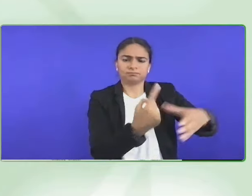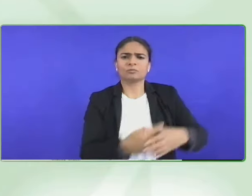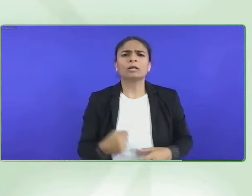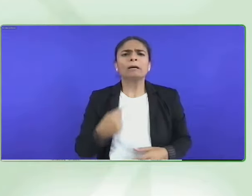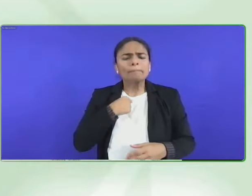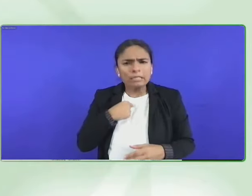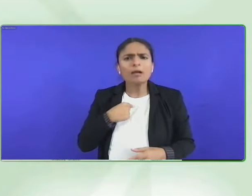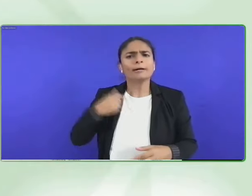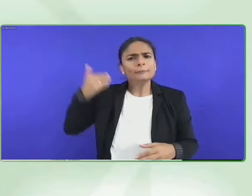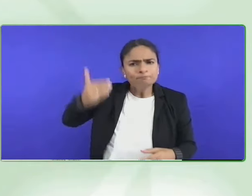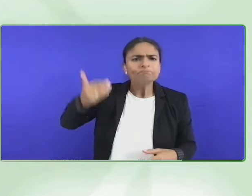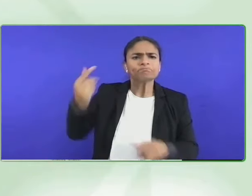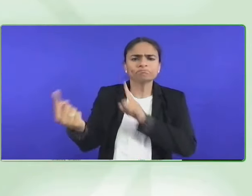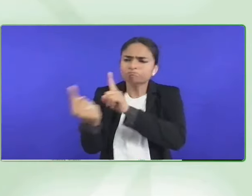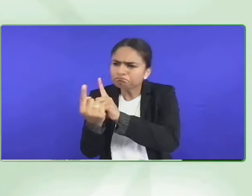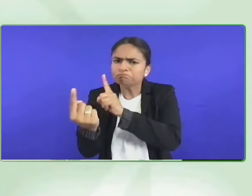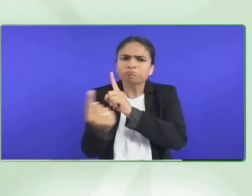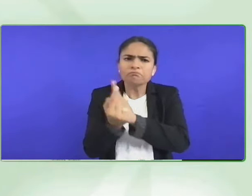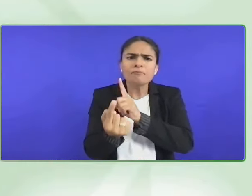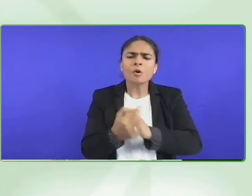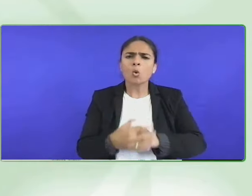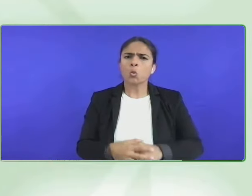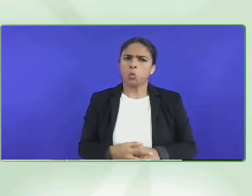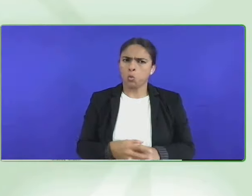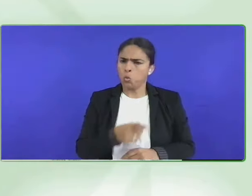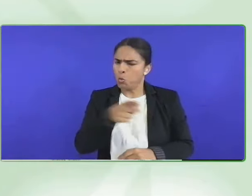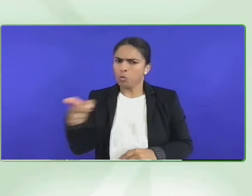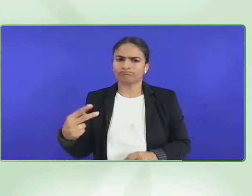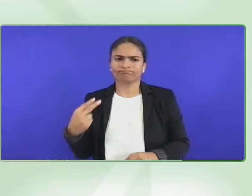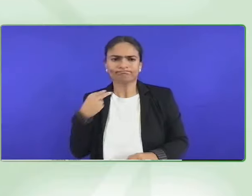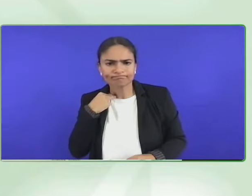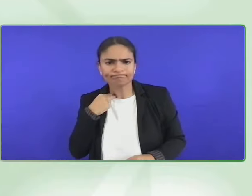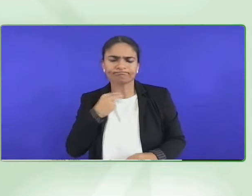Entrepreneurship offers so many opportunities to thrive.